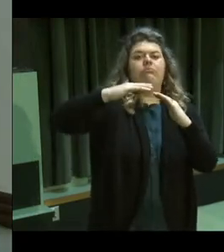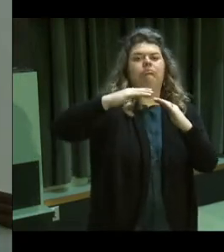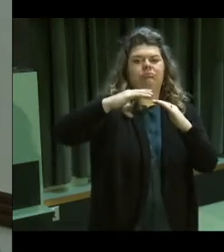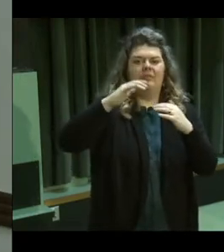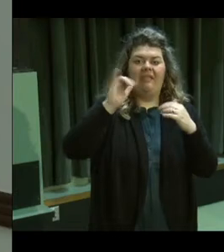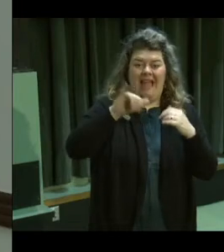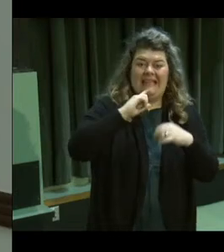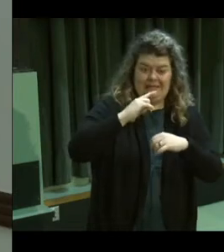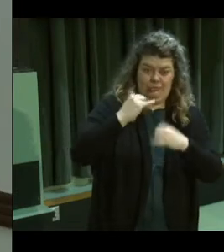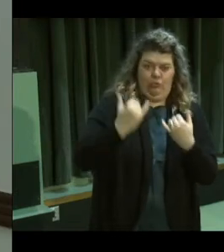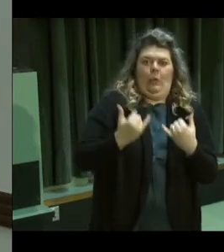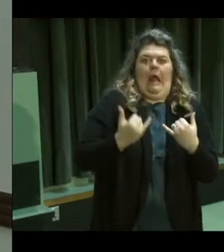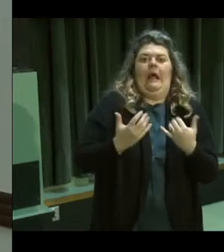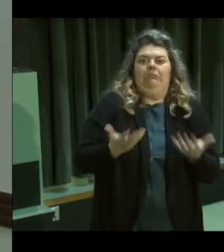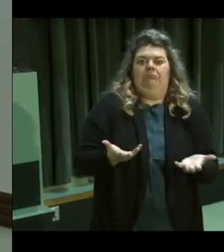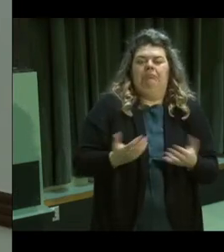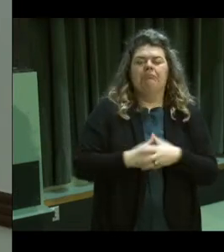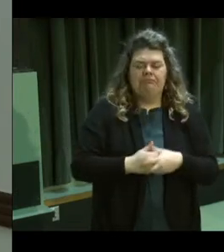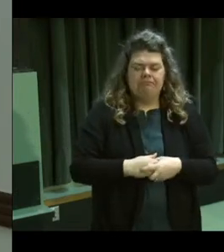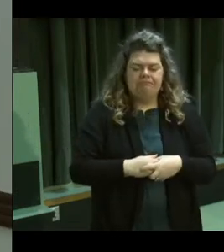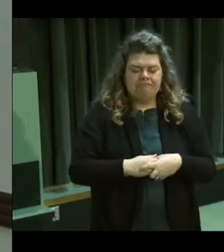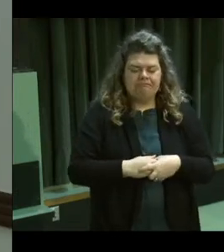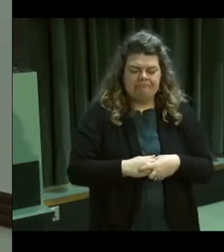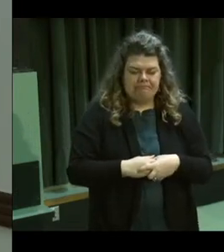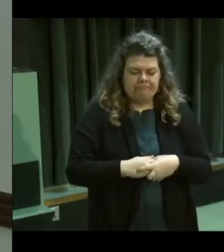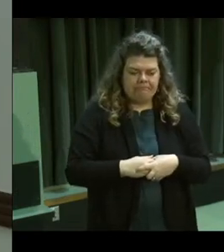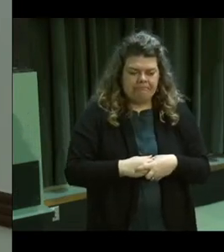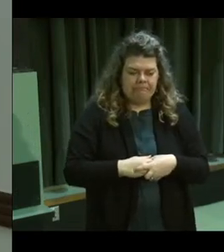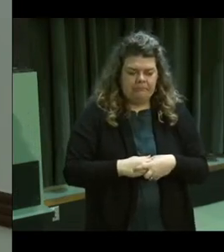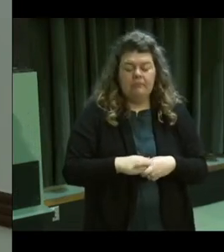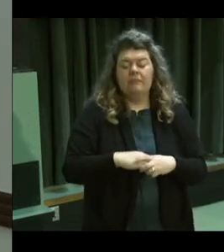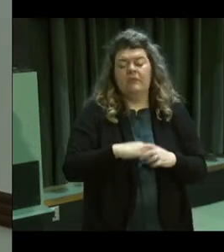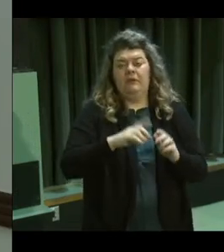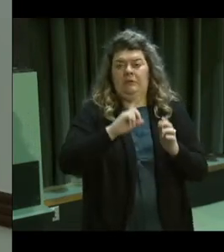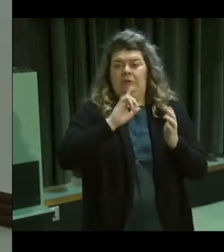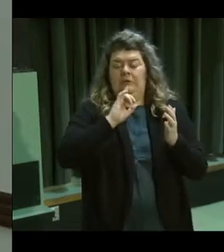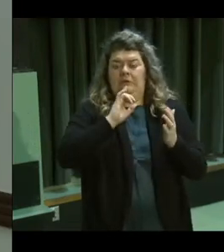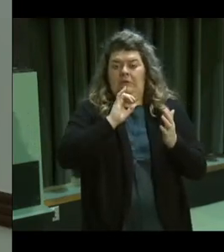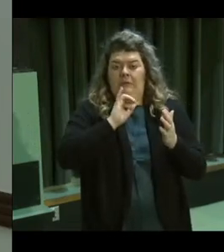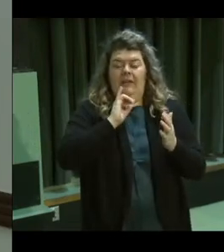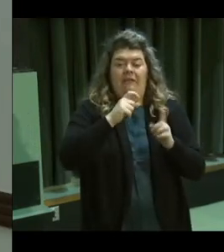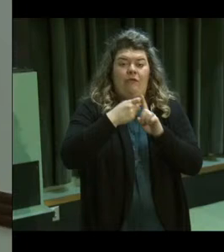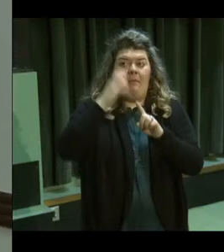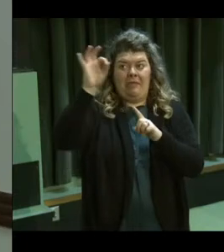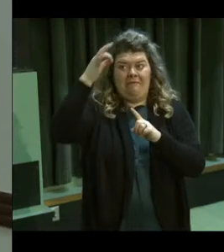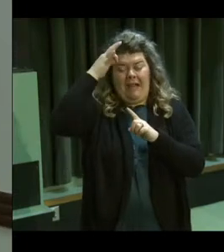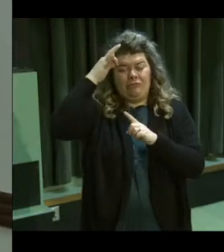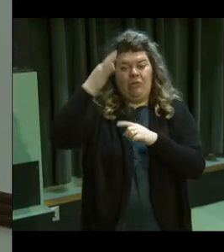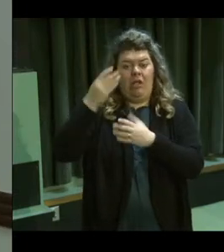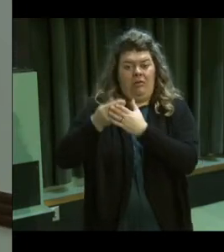this. So that's today, in newly